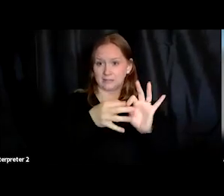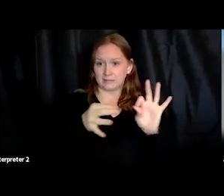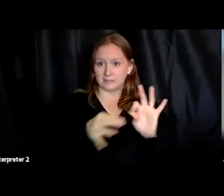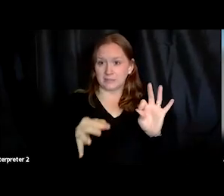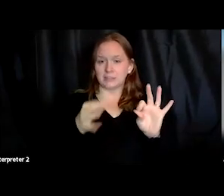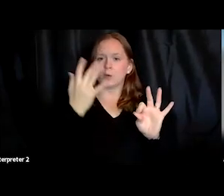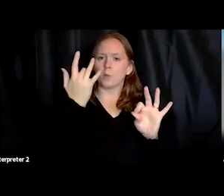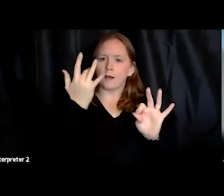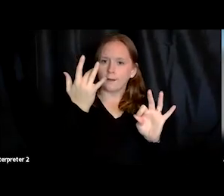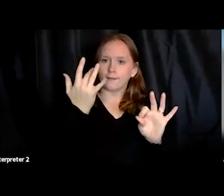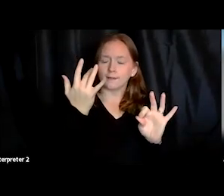Are they using to help